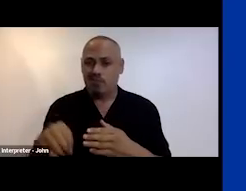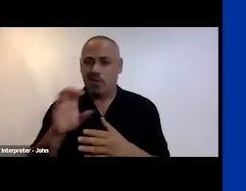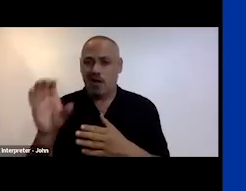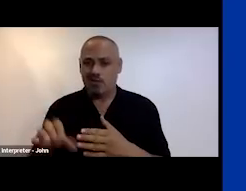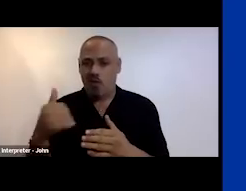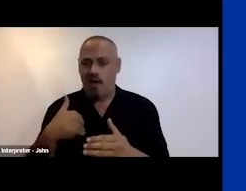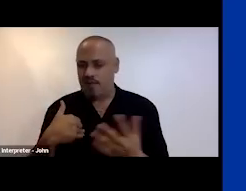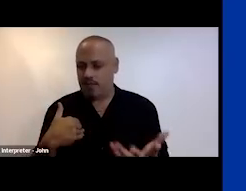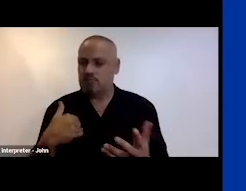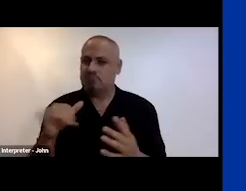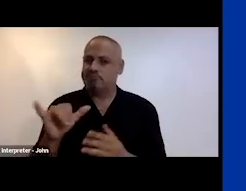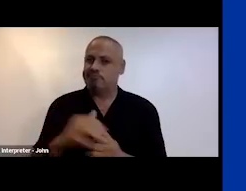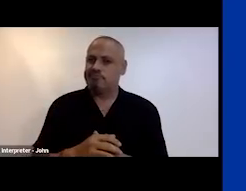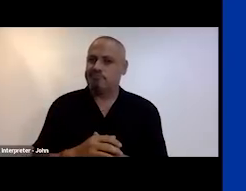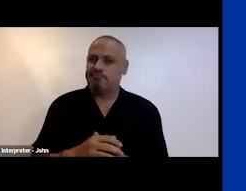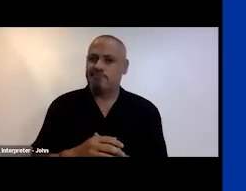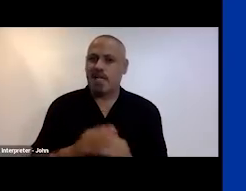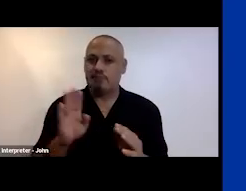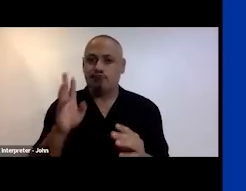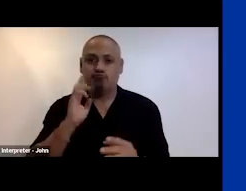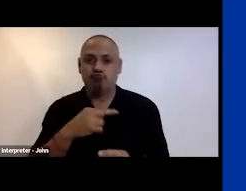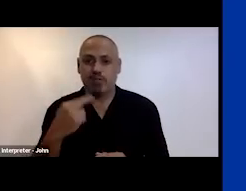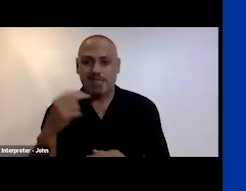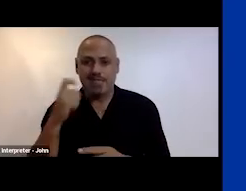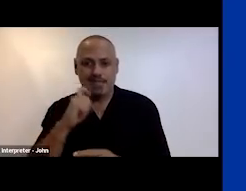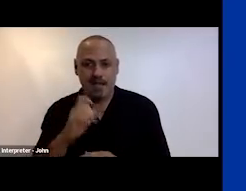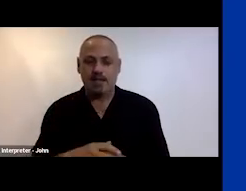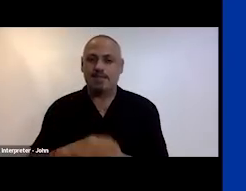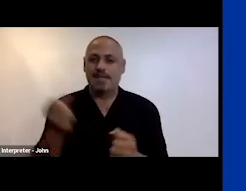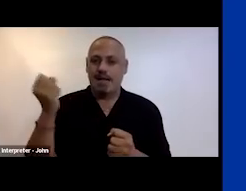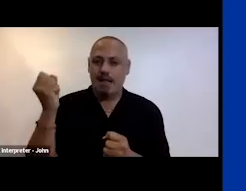like risky sex, gambling, spending, buying a lot of things.